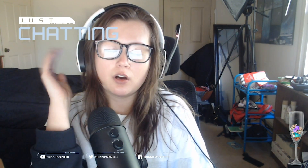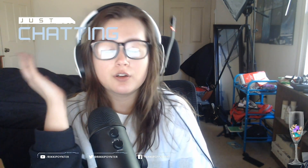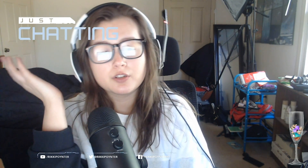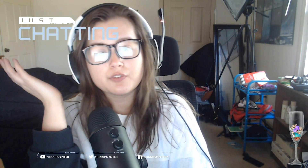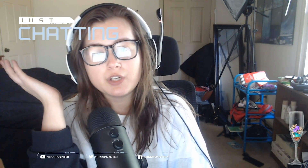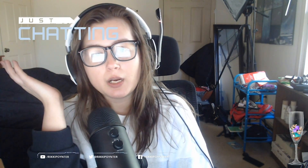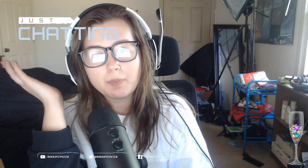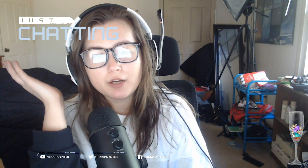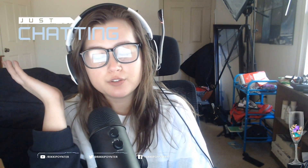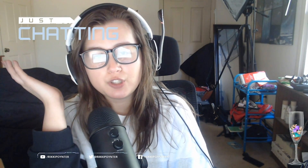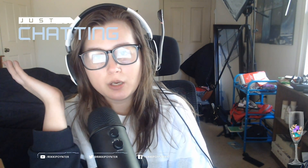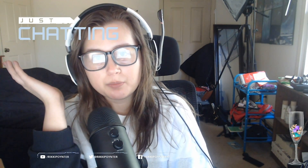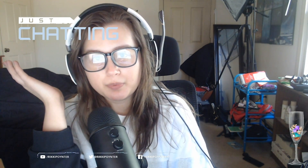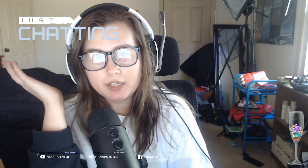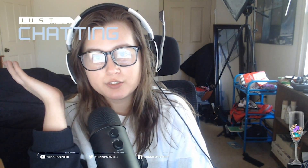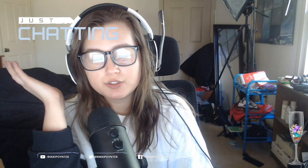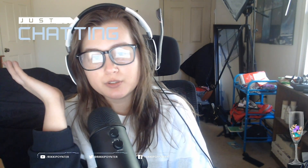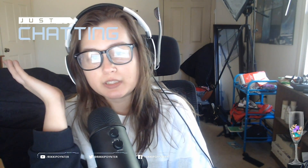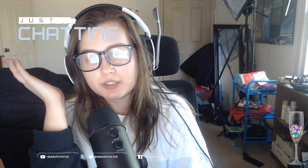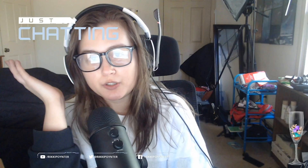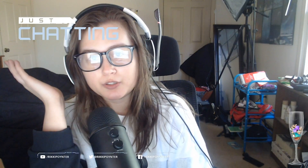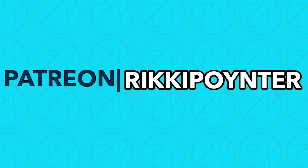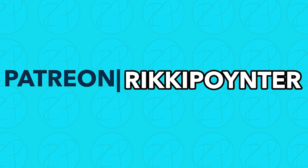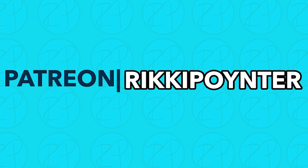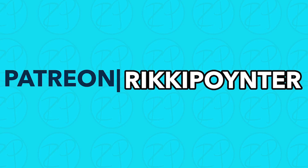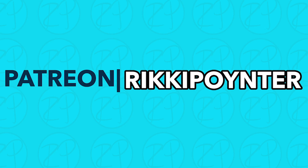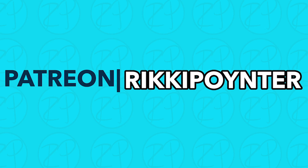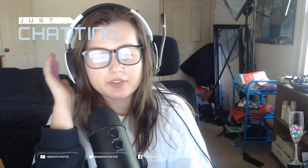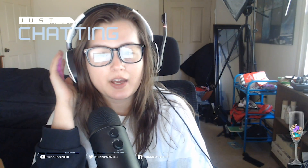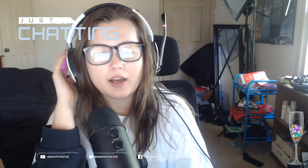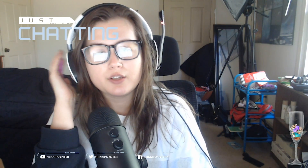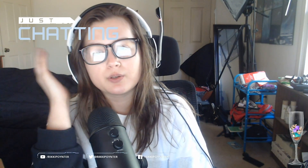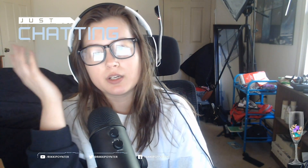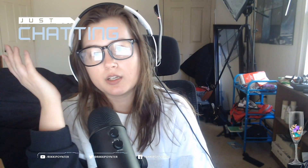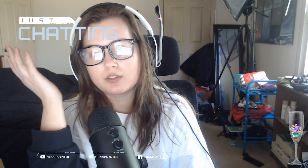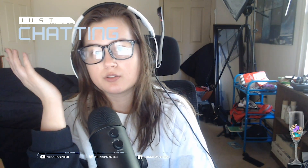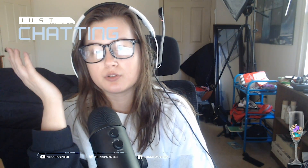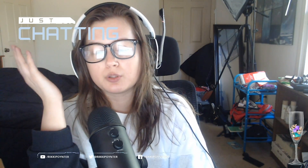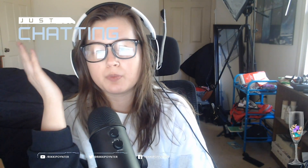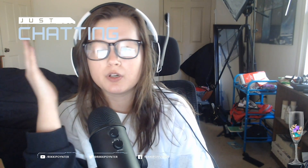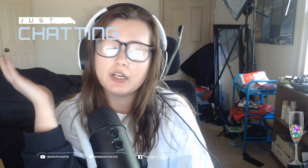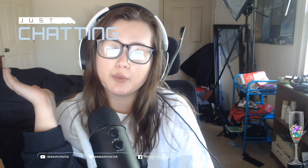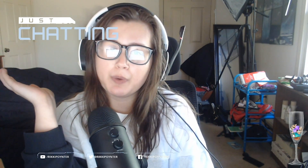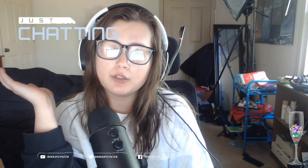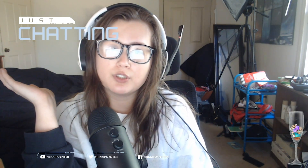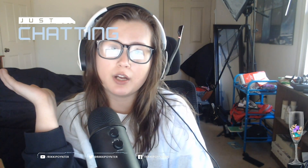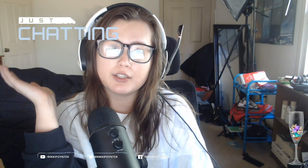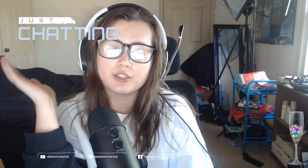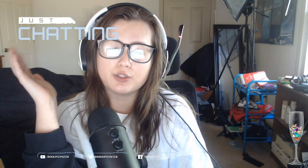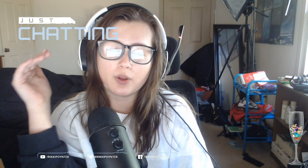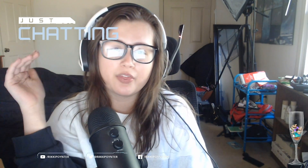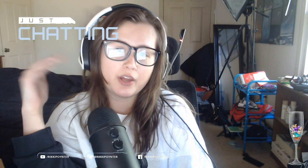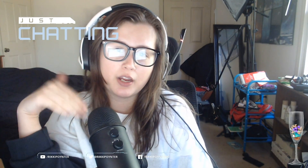Also, if you're not a Patreon pledge, do consider joining. For that, you get exclusive perks. If Patreon isn't your thing,